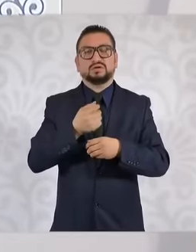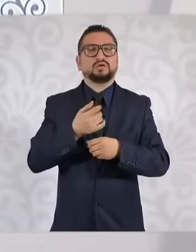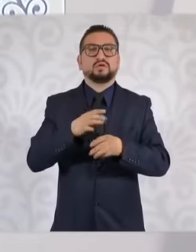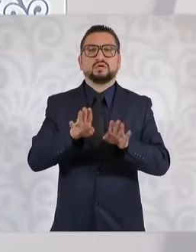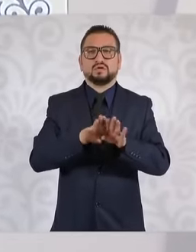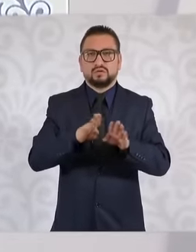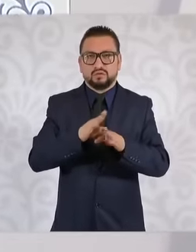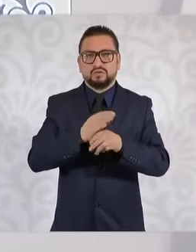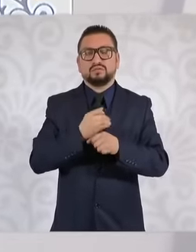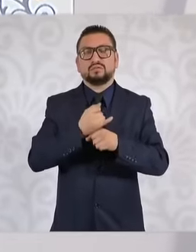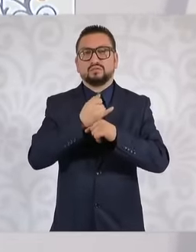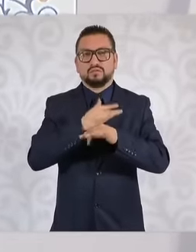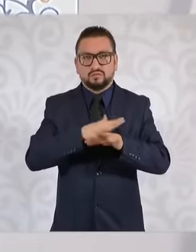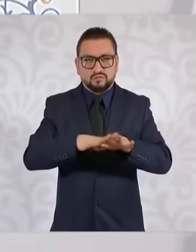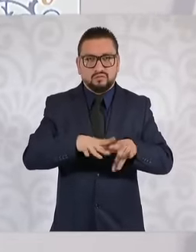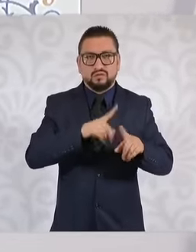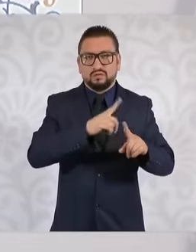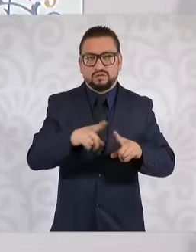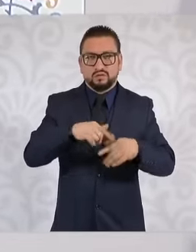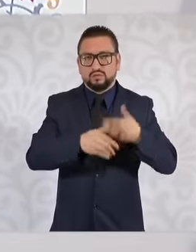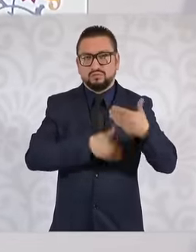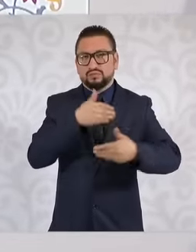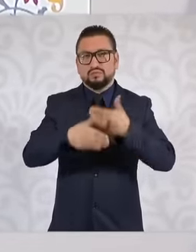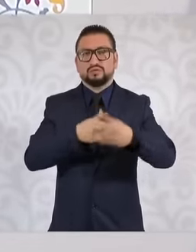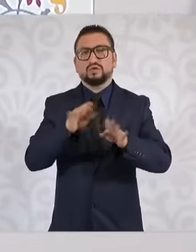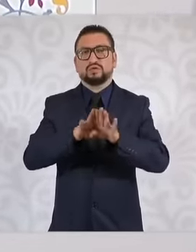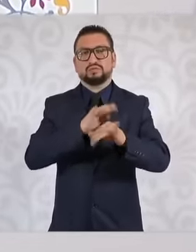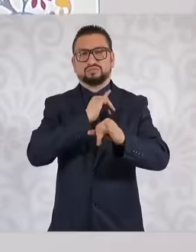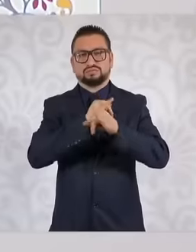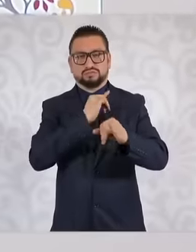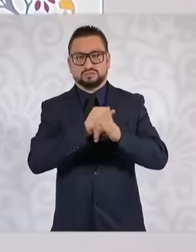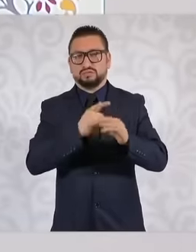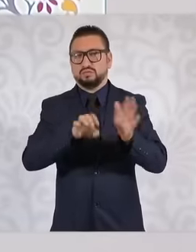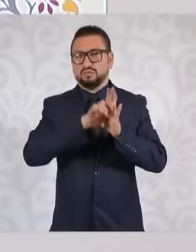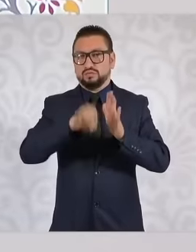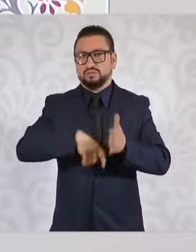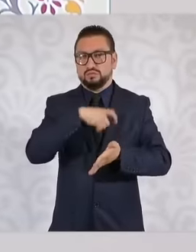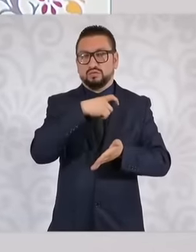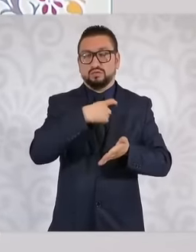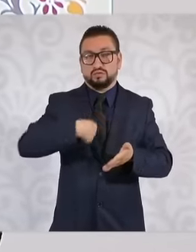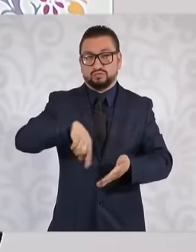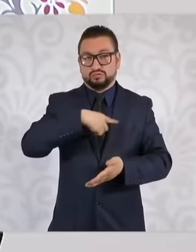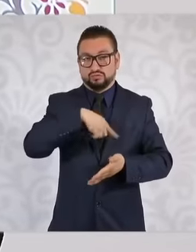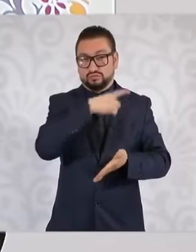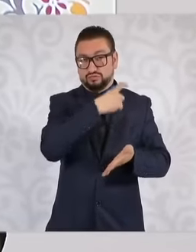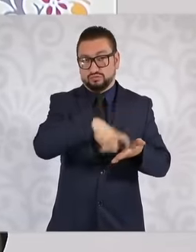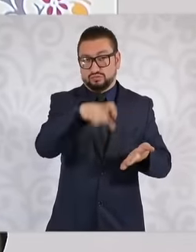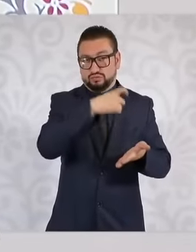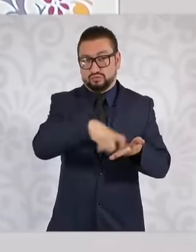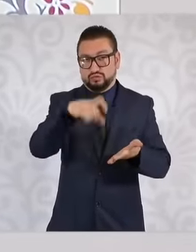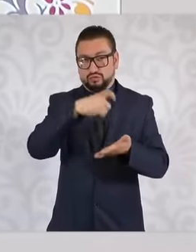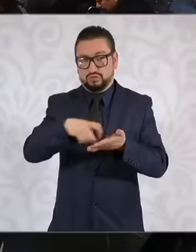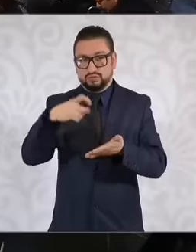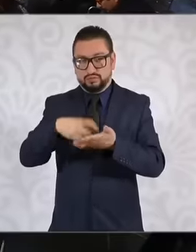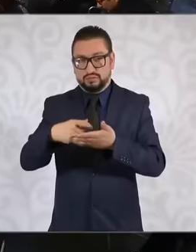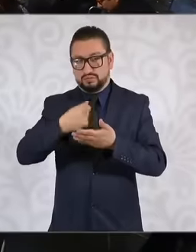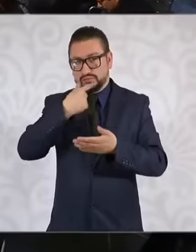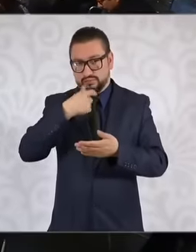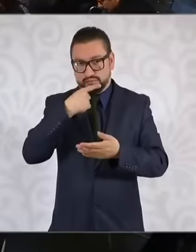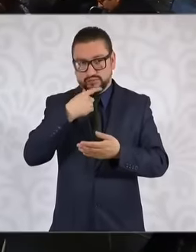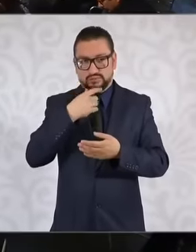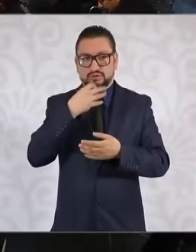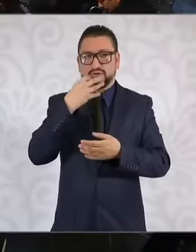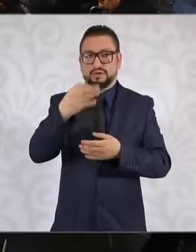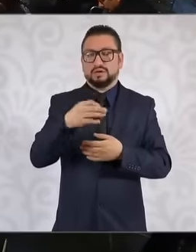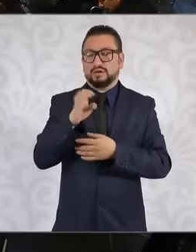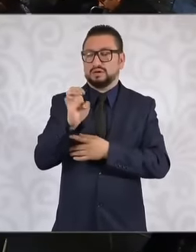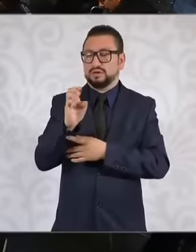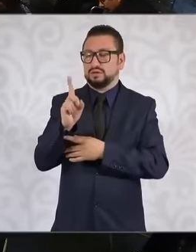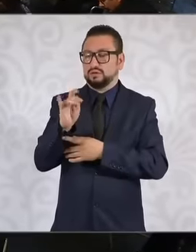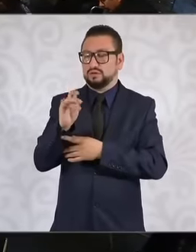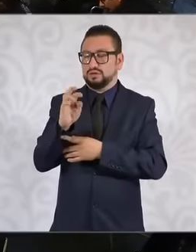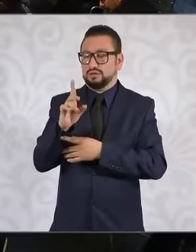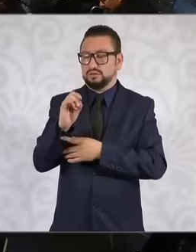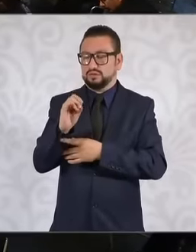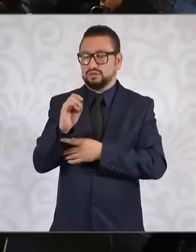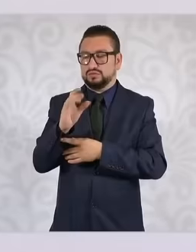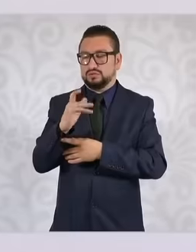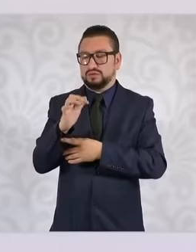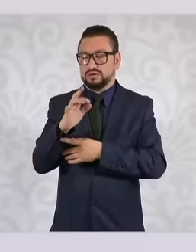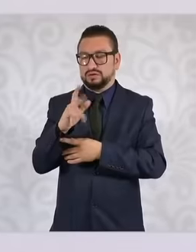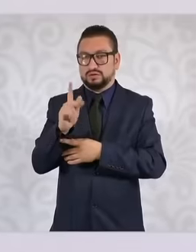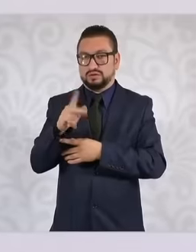the entire process. Since the purchase it is already going I share with you Eduardo Clar who is today Undersecretary of Health